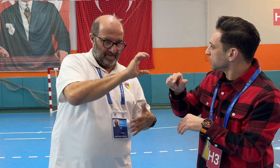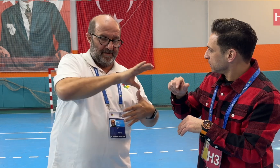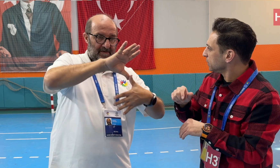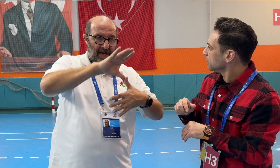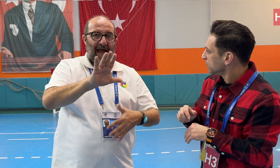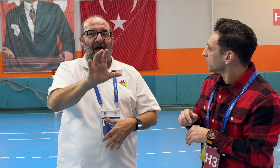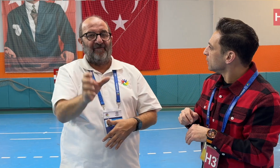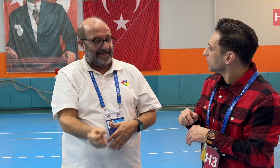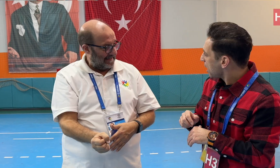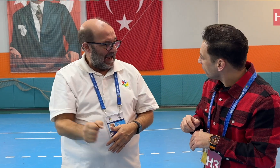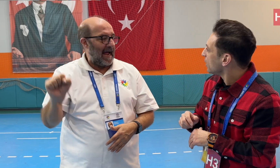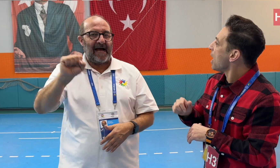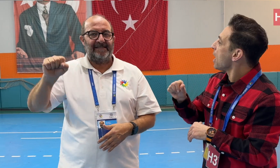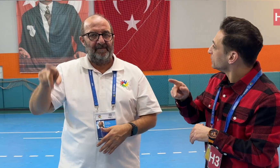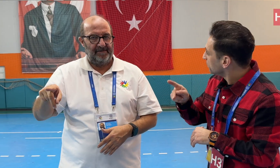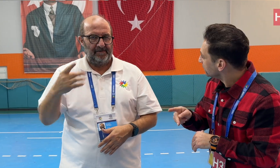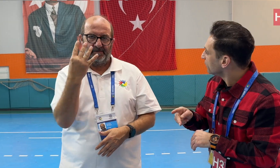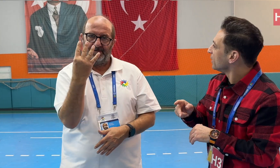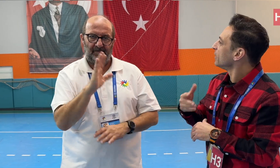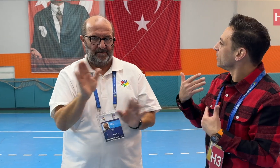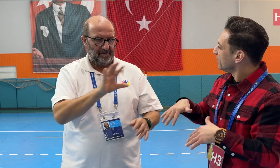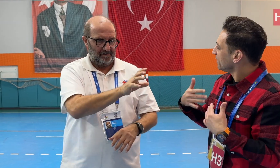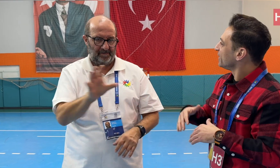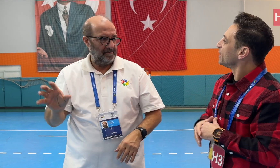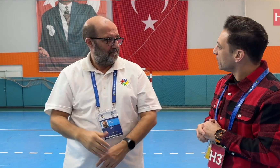[Memnos]: Asia... [Rosario]: Europe, Americas, Africa, Asia-Pacific... that's four continents in total. [Memnos]: Wow!